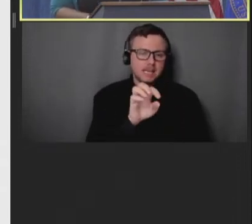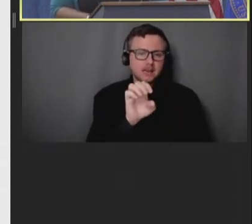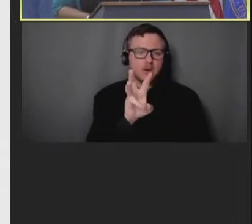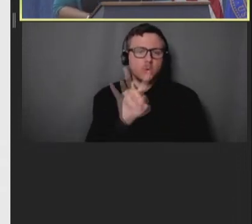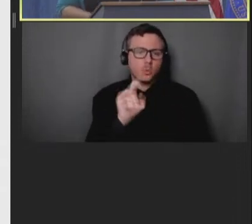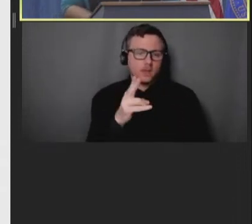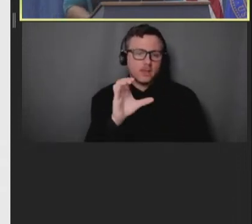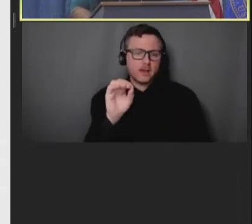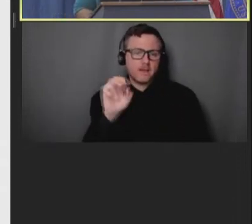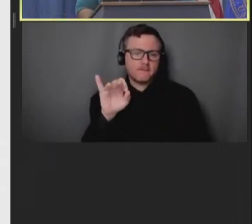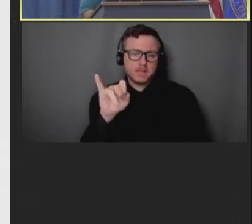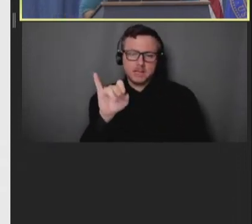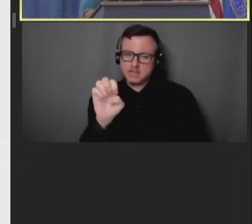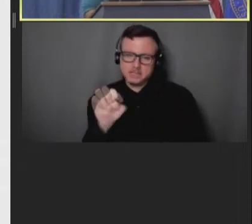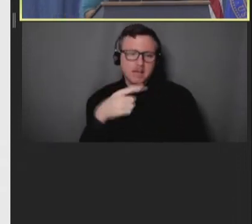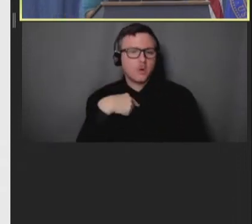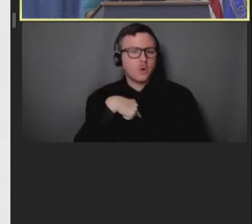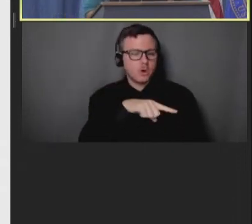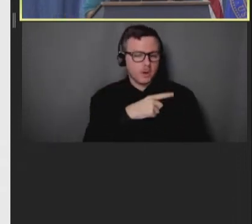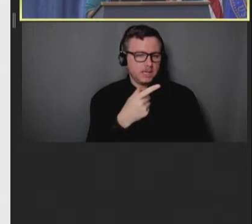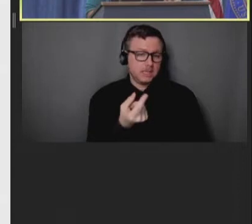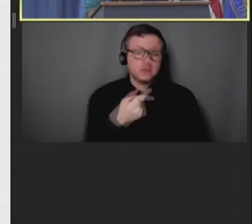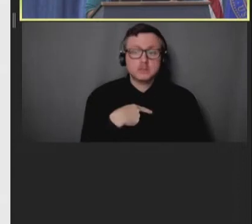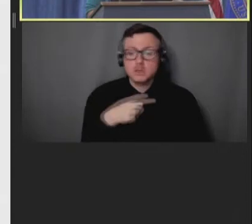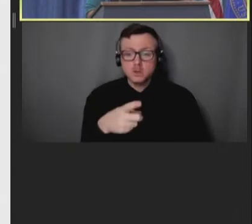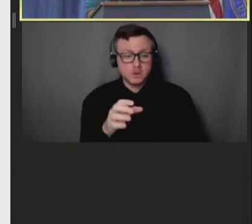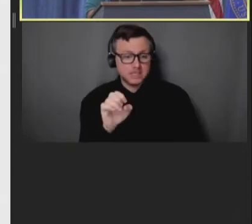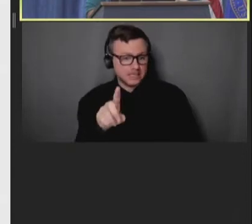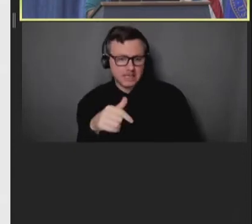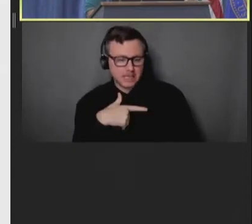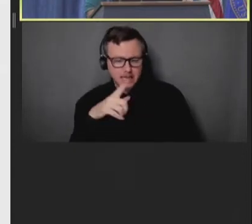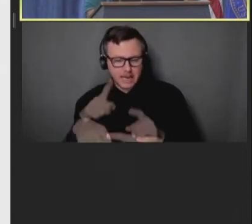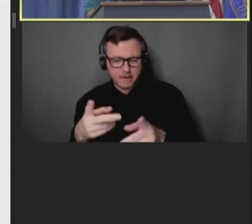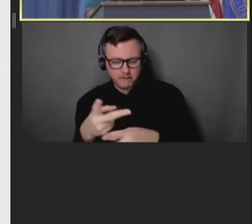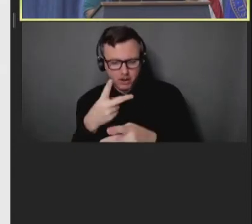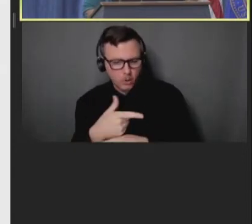"We can't figure out what's going on in the rural areas." I don't know if you guys can tell,